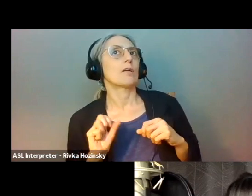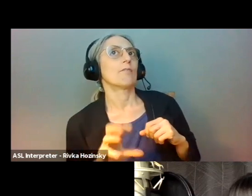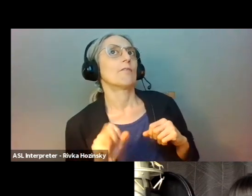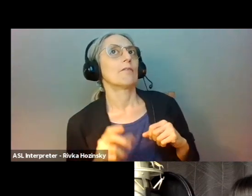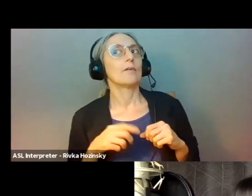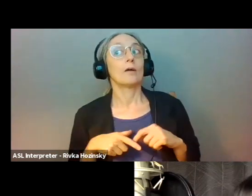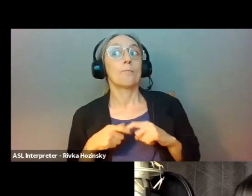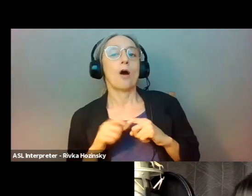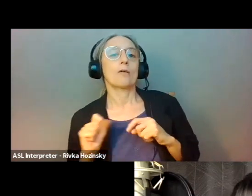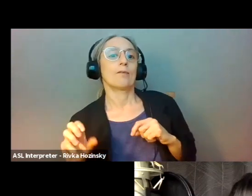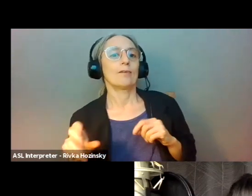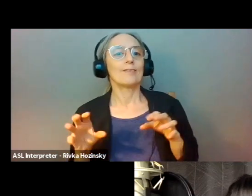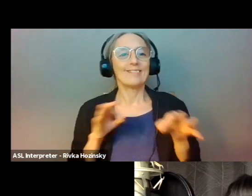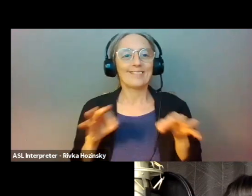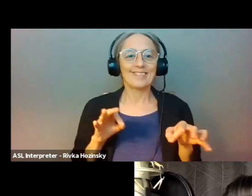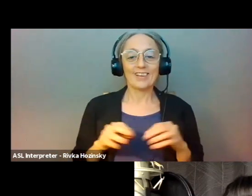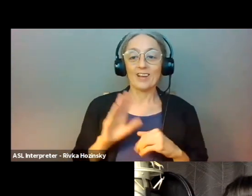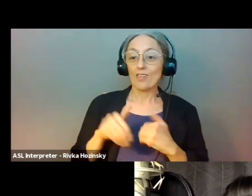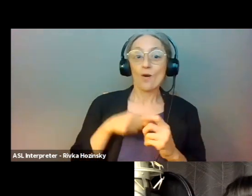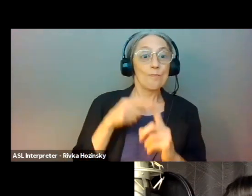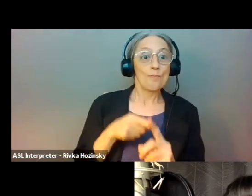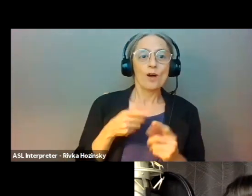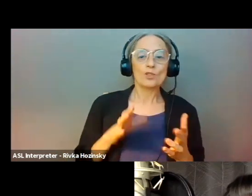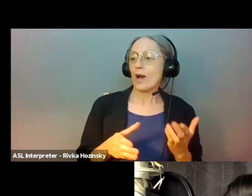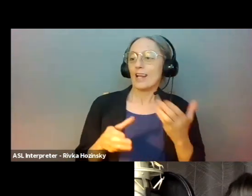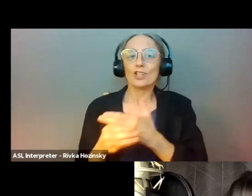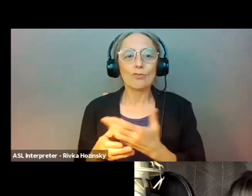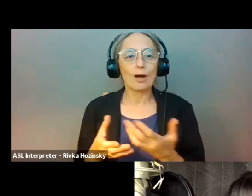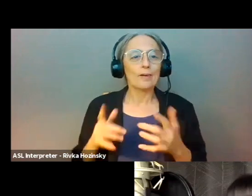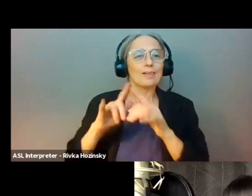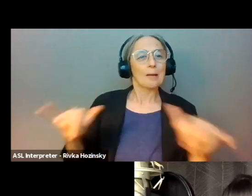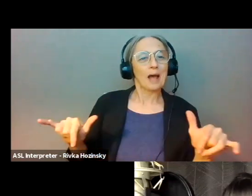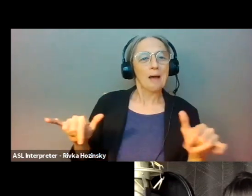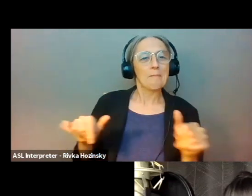Cause the whole point of audio description is that you're not talking over the actual program.